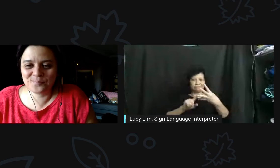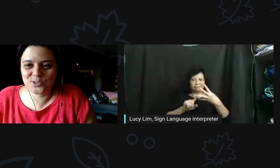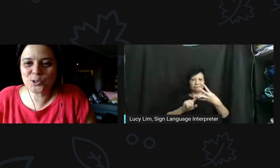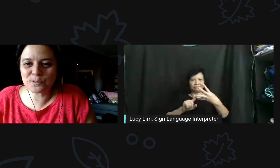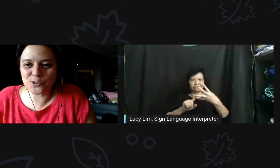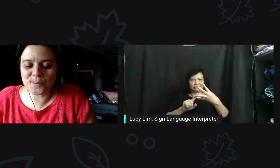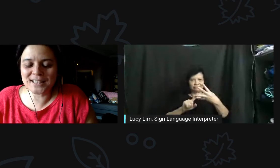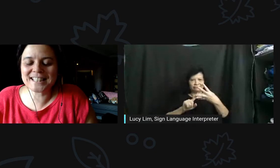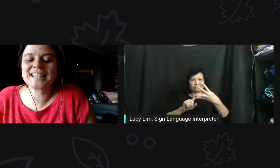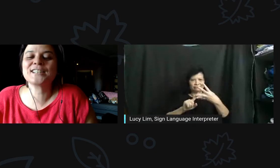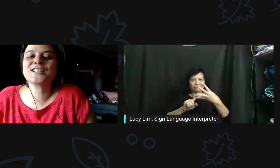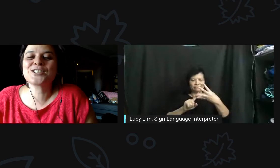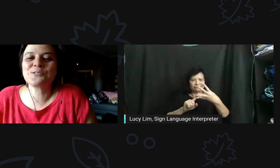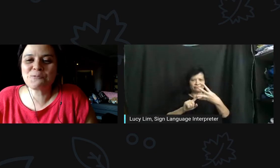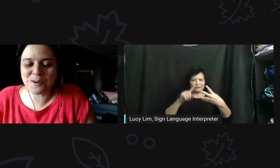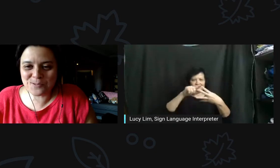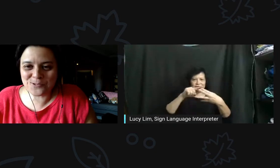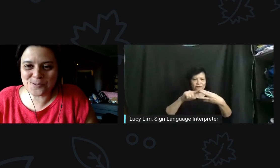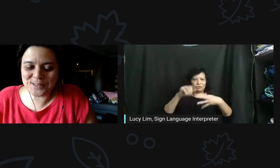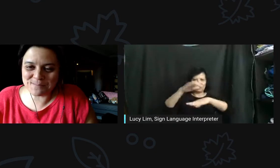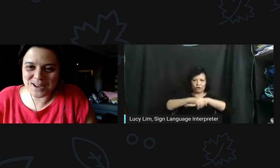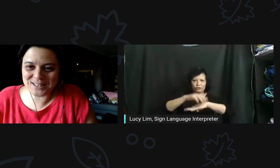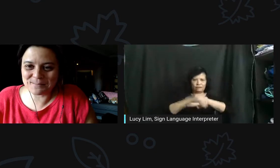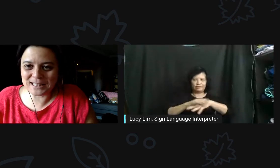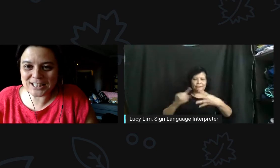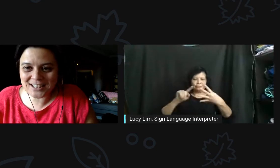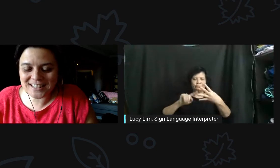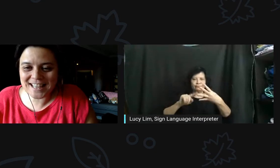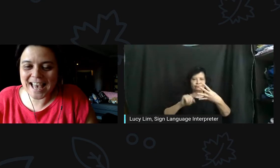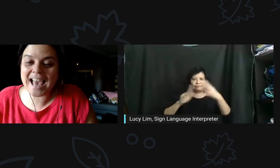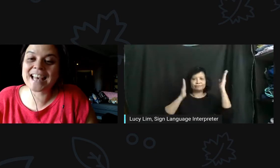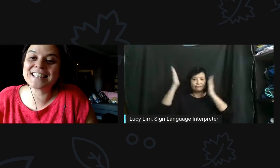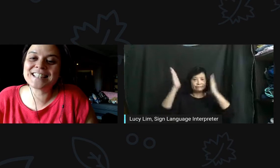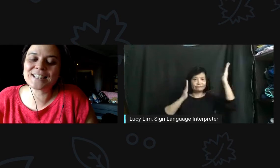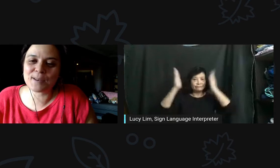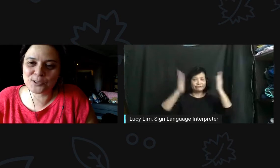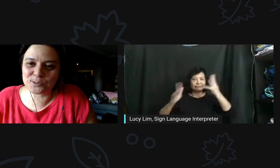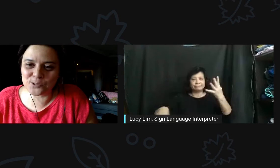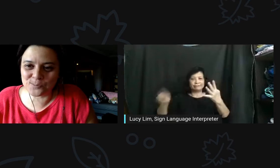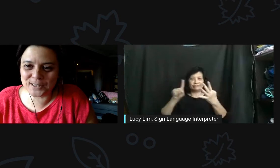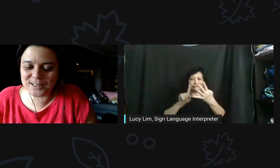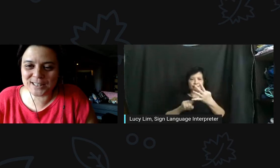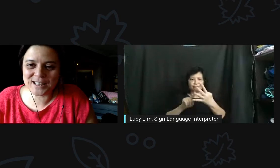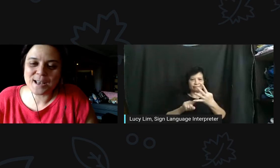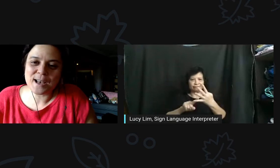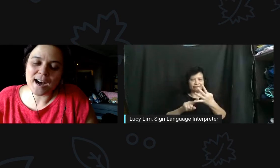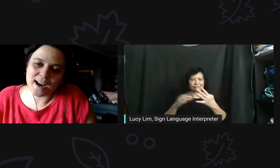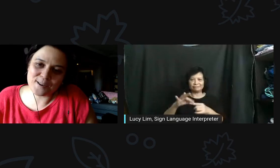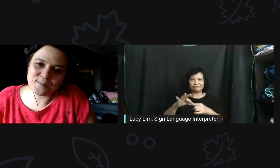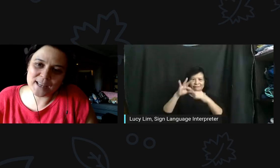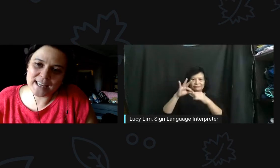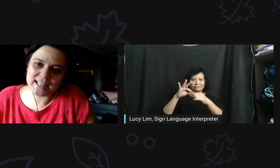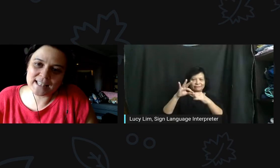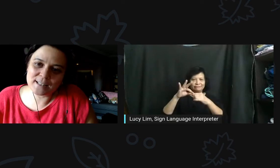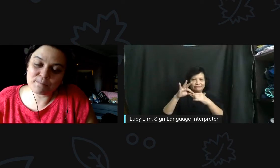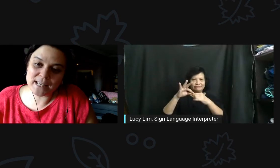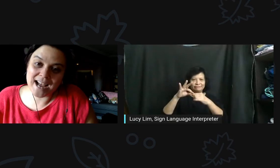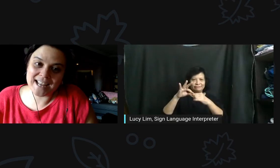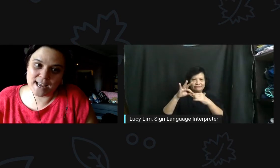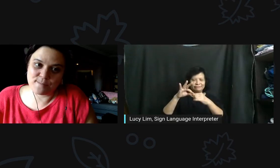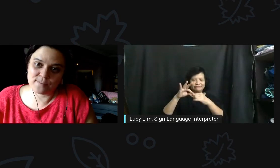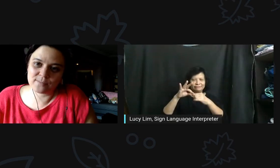Two performances in English, one performance in Bahasa Malaysia and special performance in BIM.